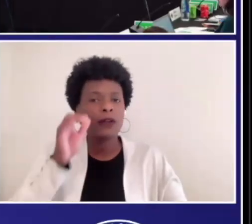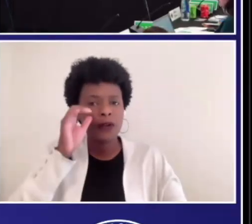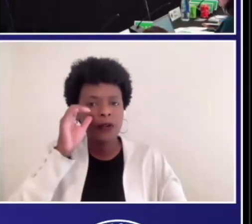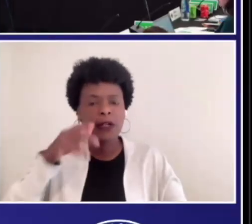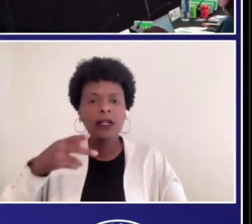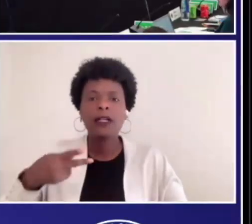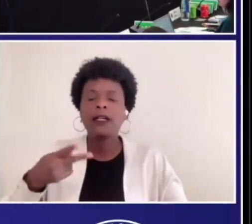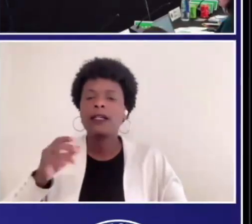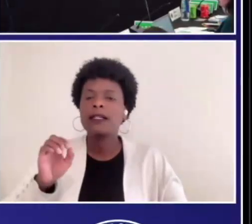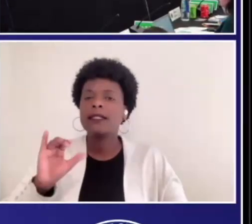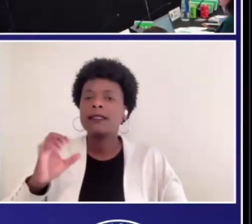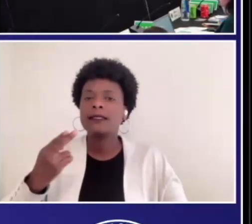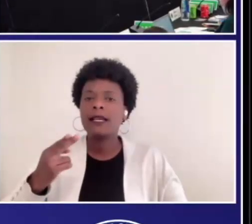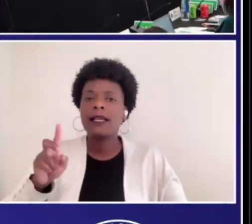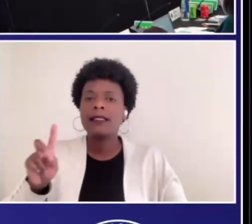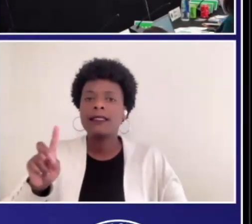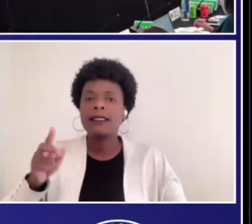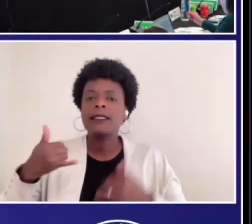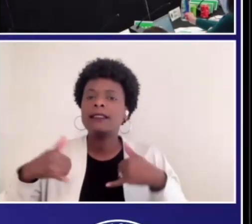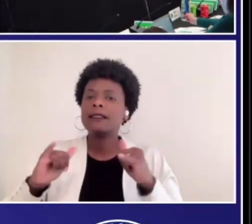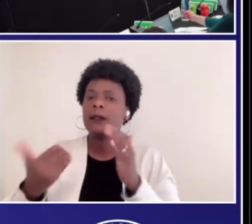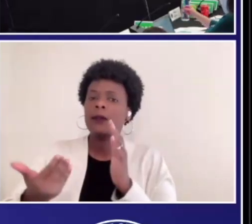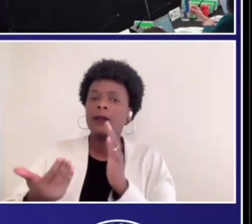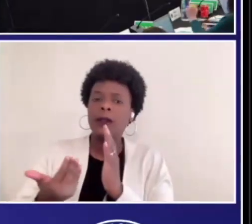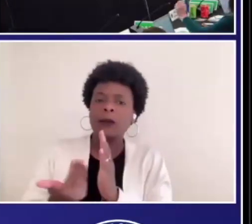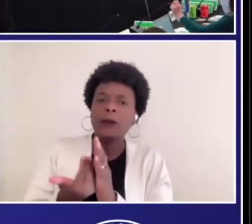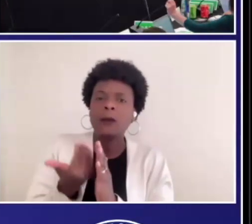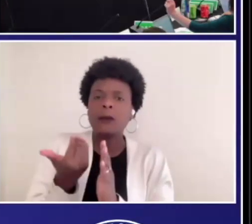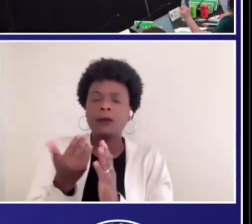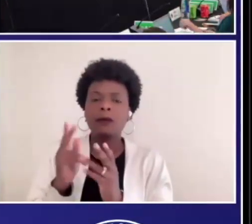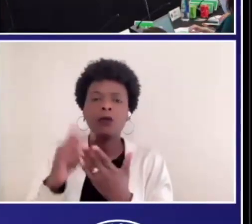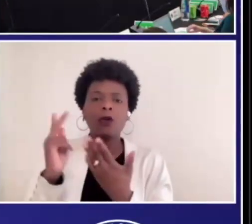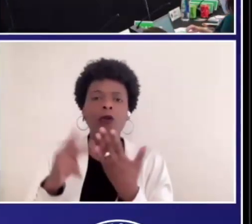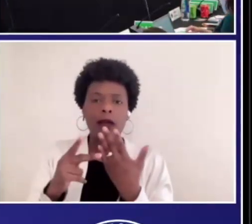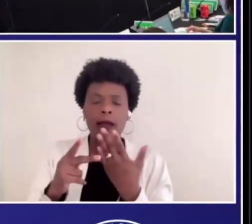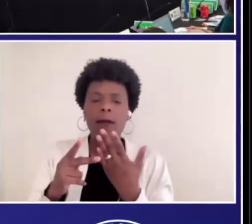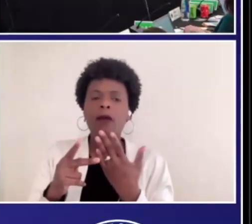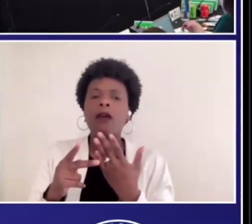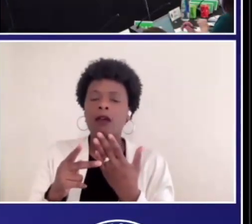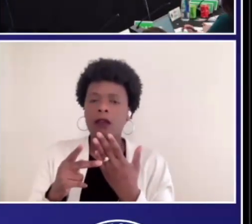is still a relatively new program in the, in the scheme of programs in higher